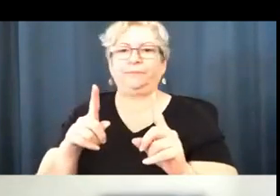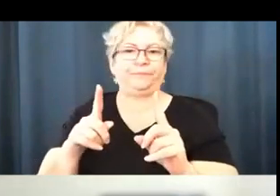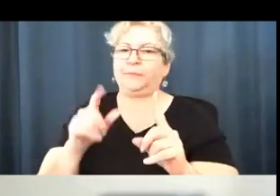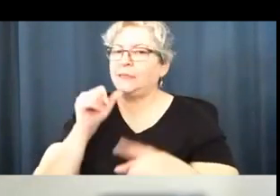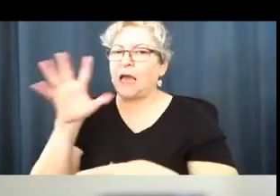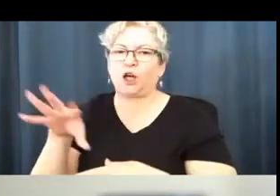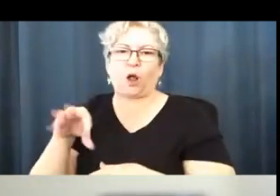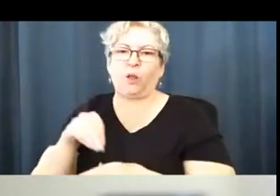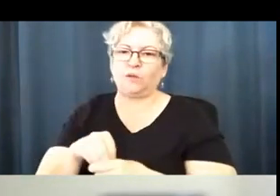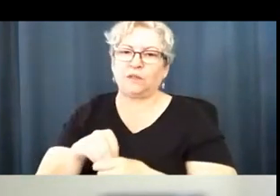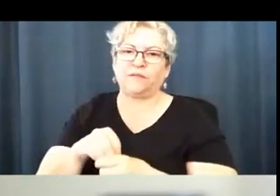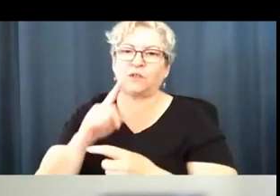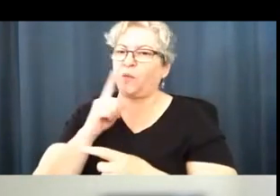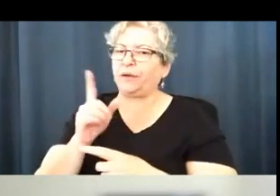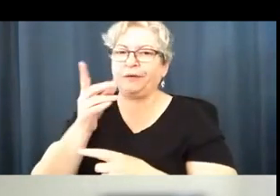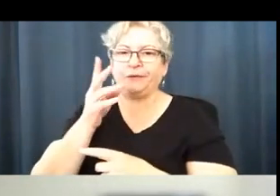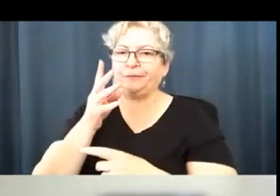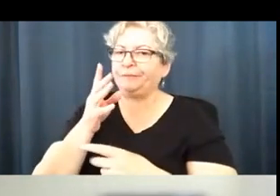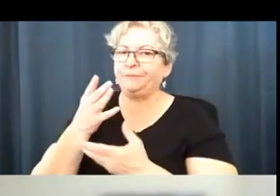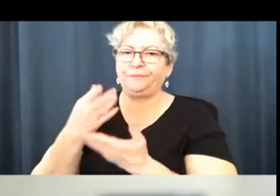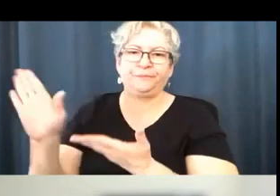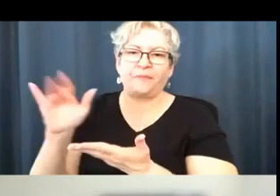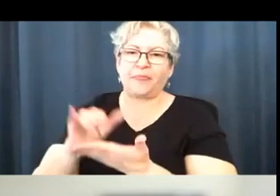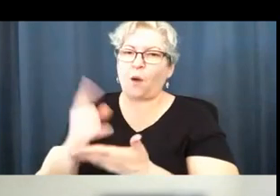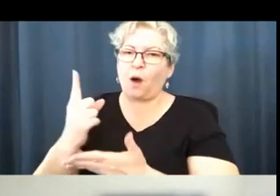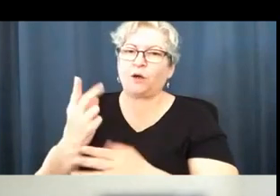and therefore, we're gonna skip out on this particular template and we're gonna use this one instead.